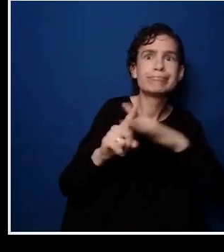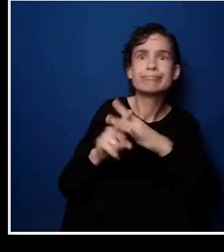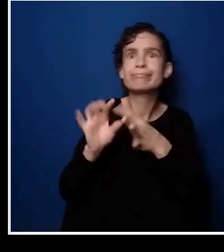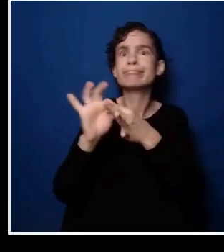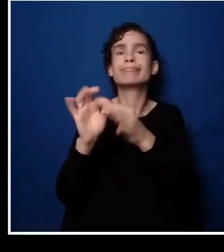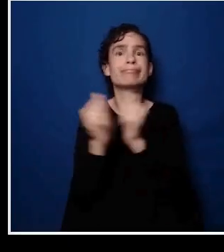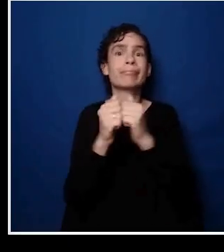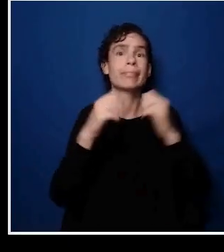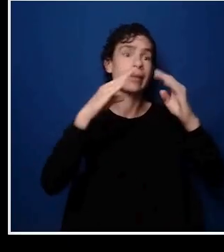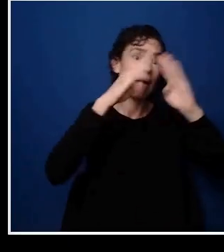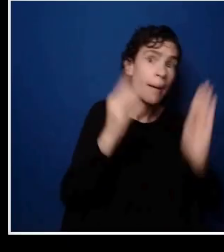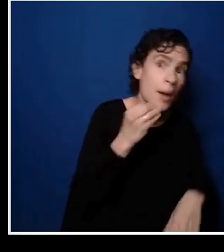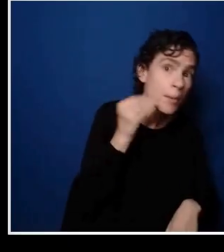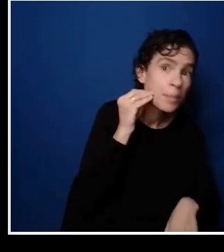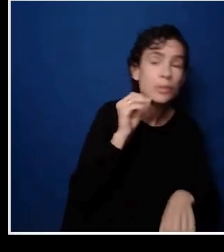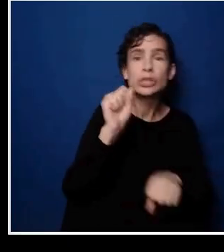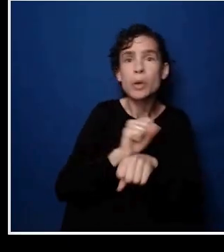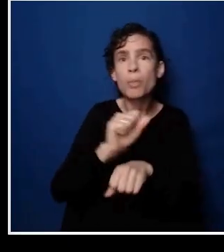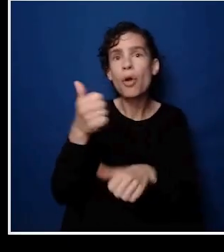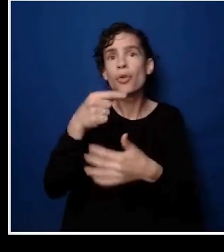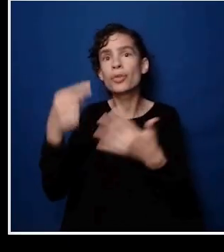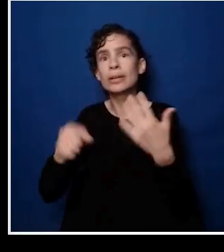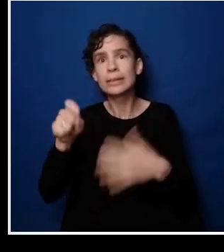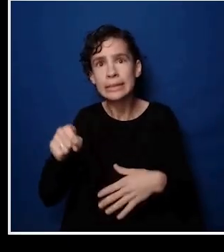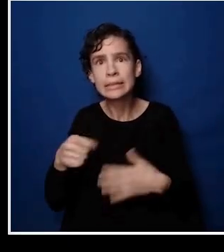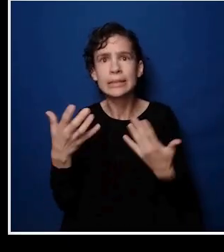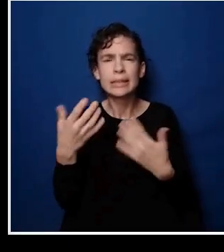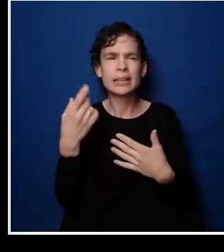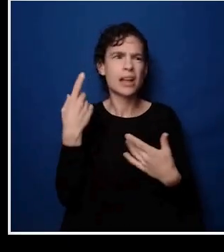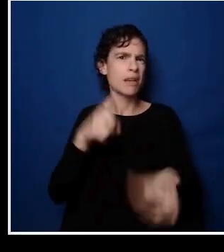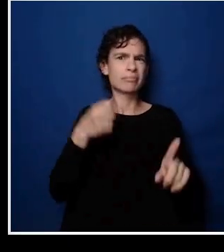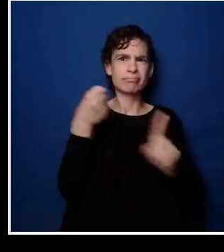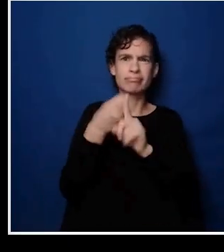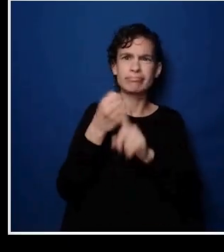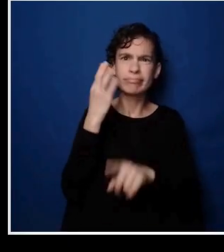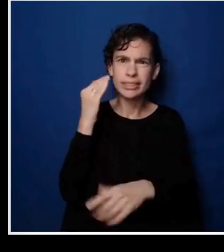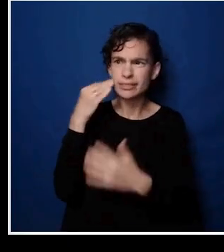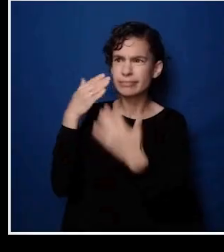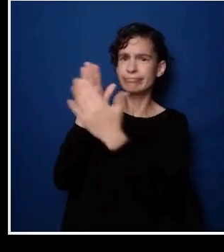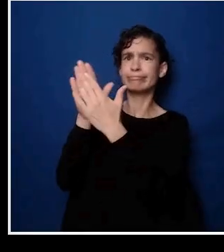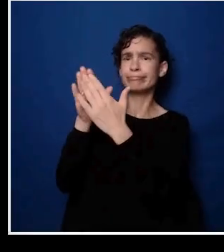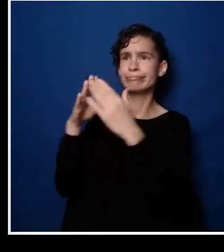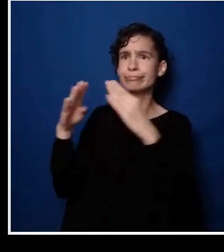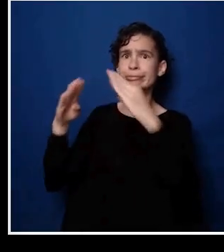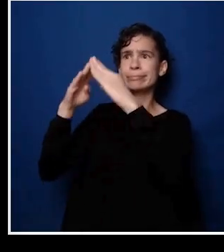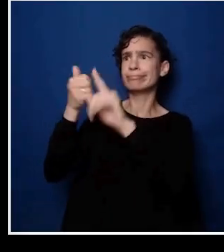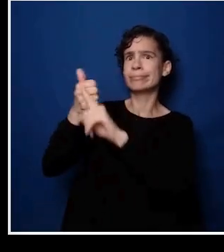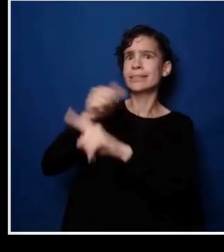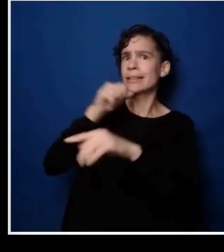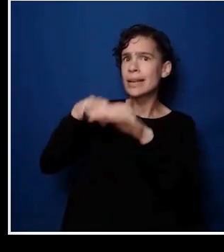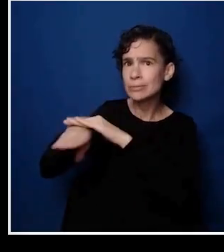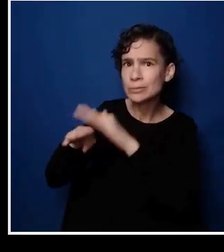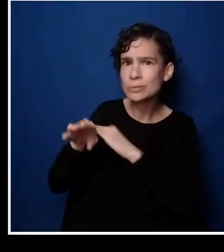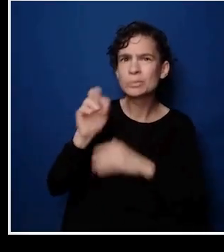If you run into problems related to inaccessible shelters or you feel you have been wrongfully denied disaster services